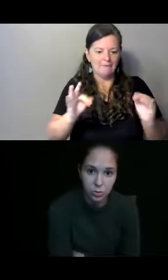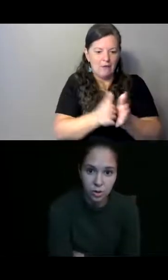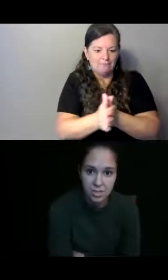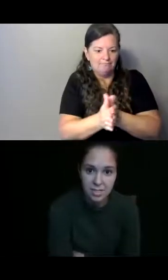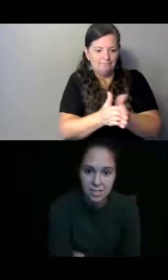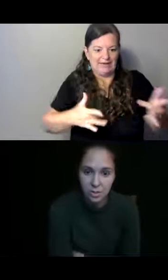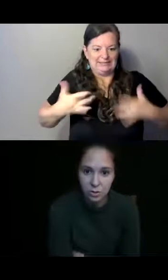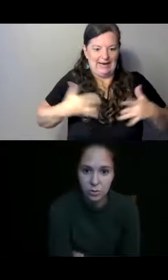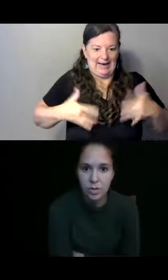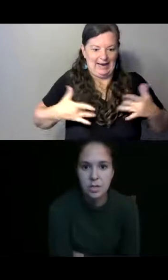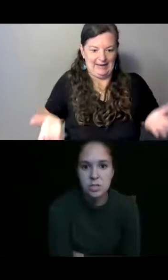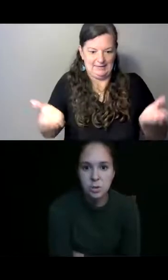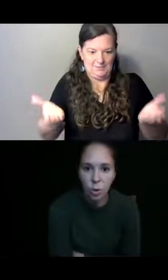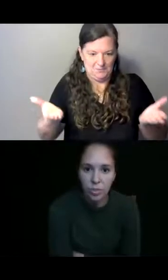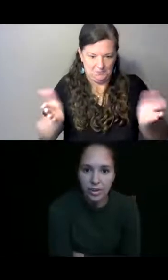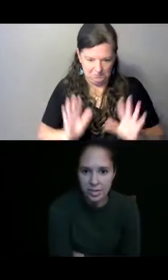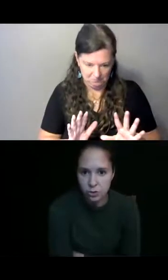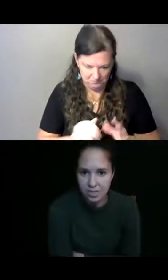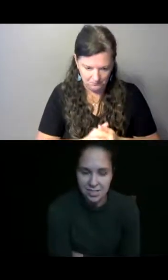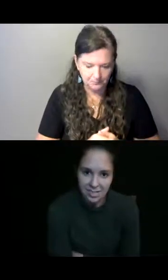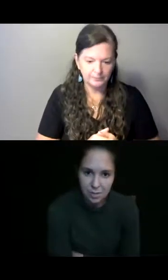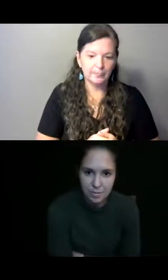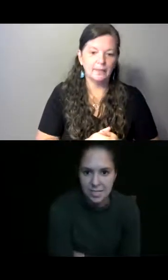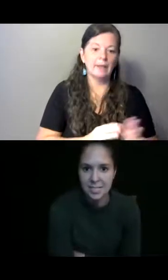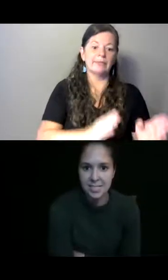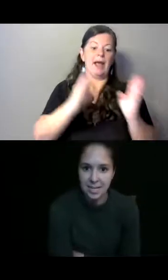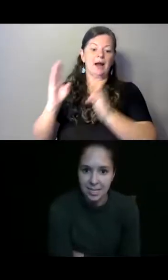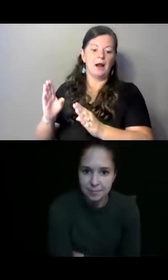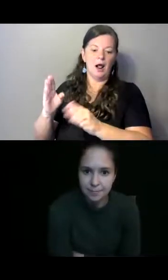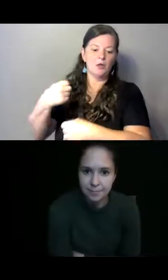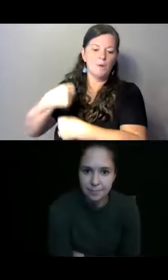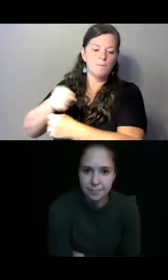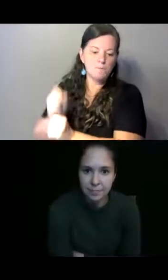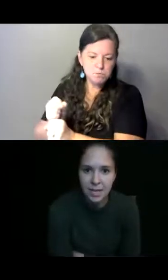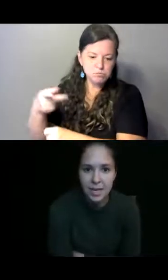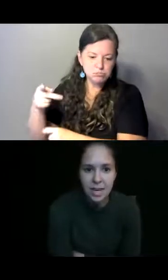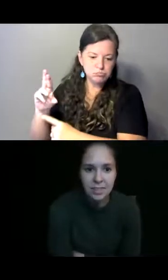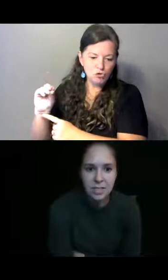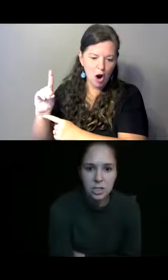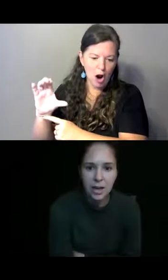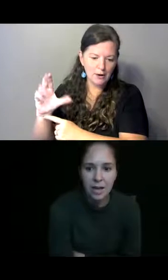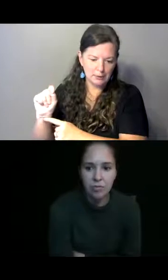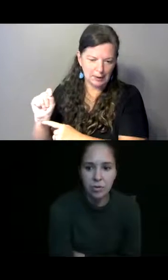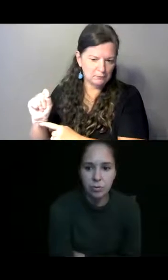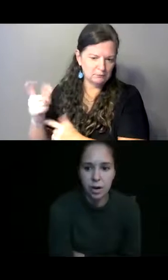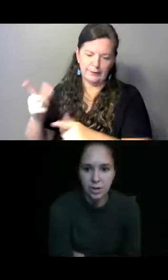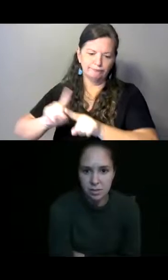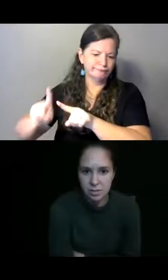You want to continue to hold their interest and keep things exciting and then you have the product,